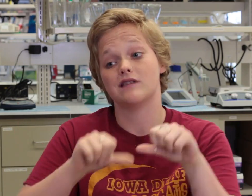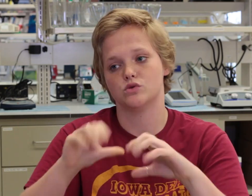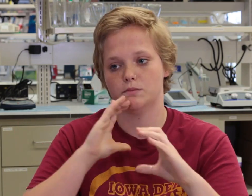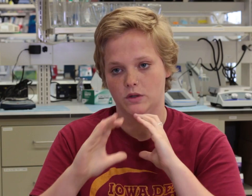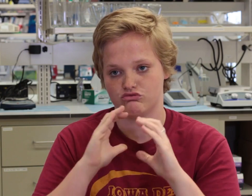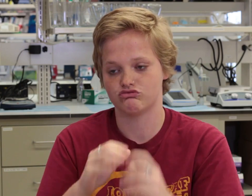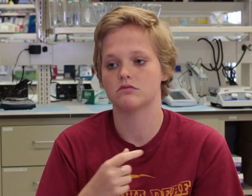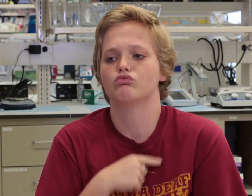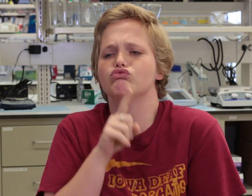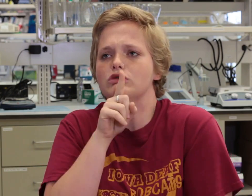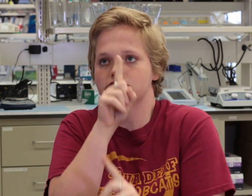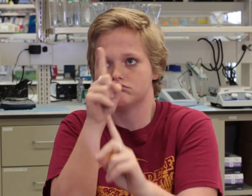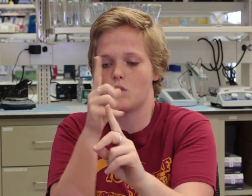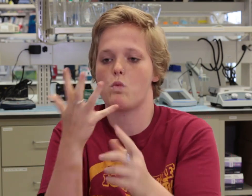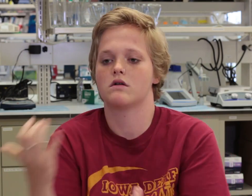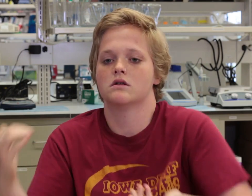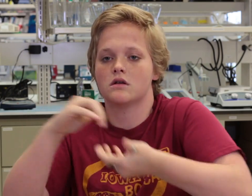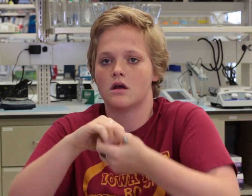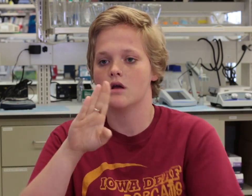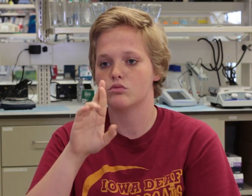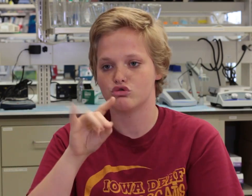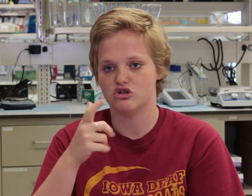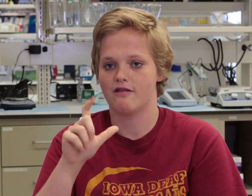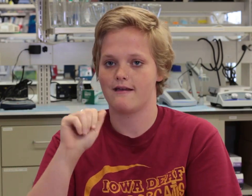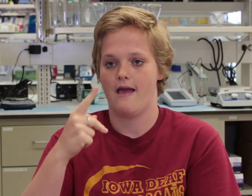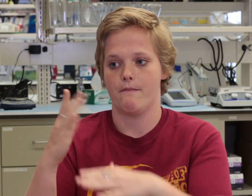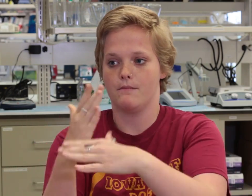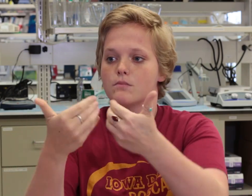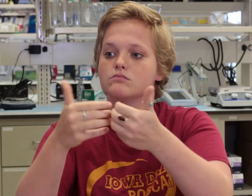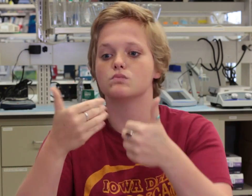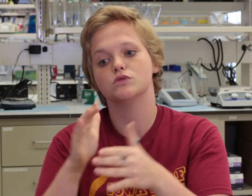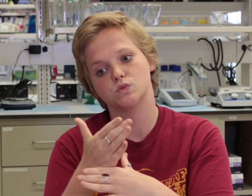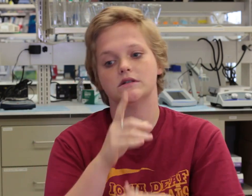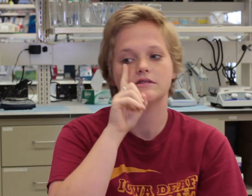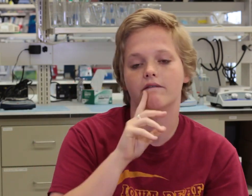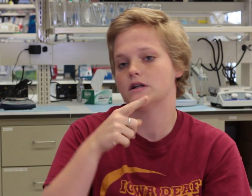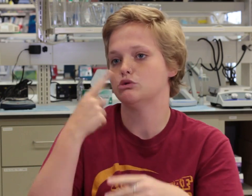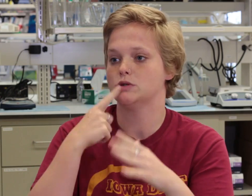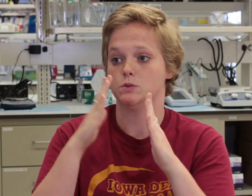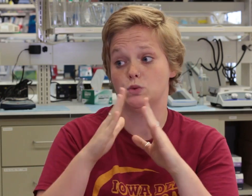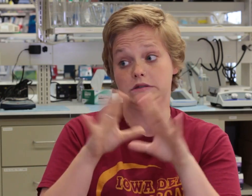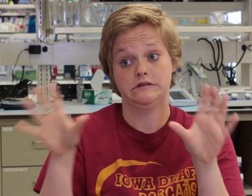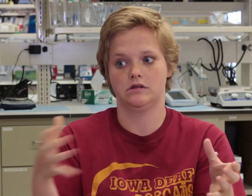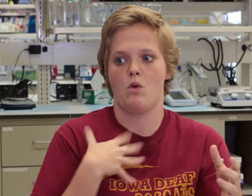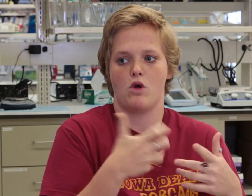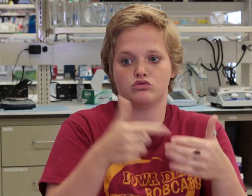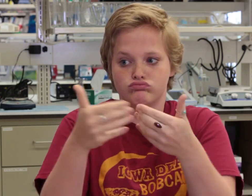and scientific communication. And eventually, I want to bridge the gap between the deaf and the hearing communities.